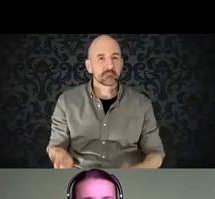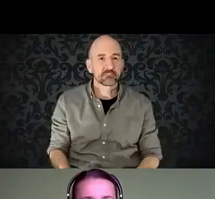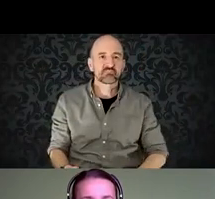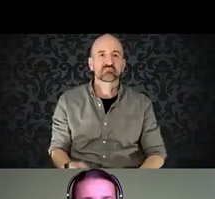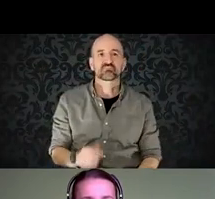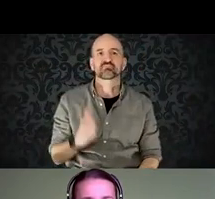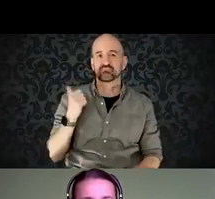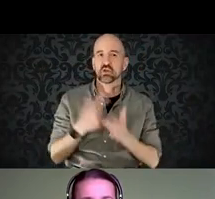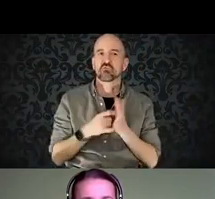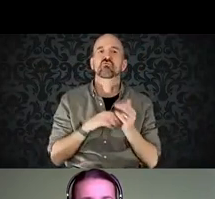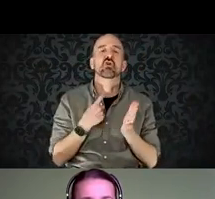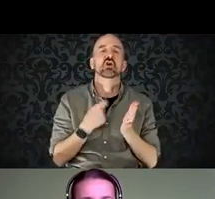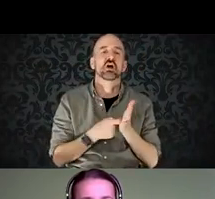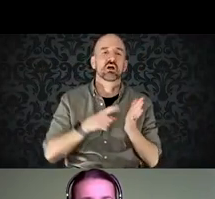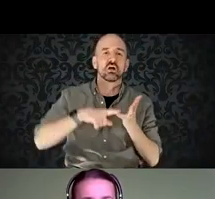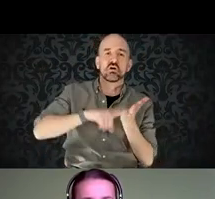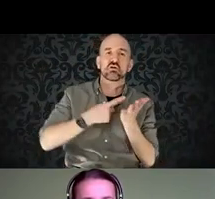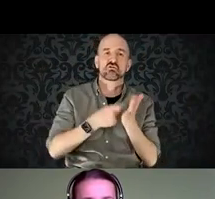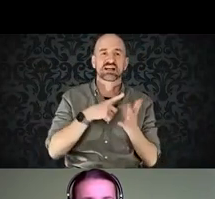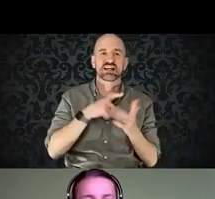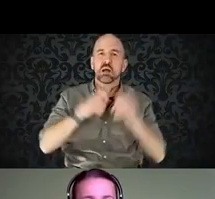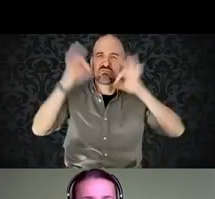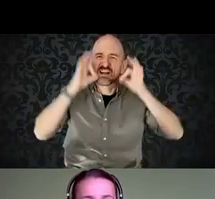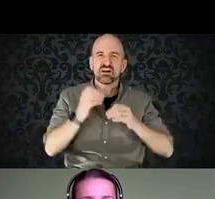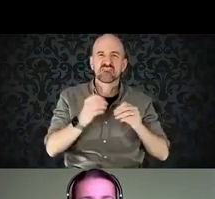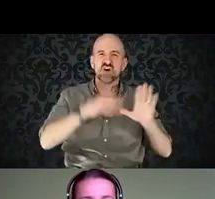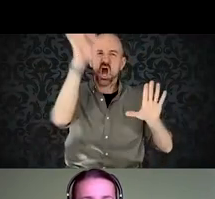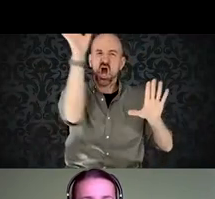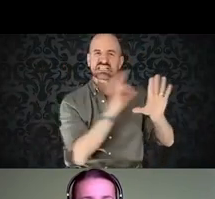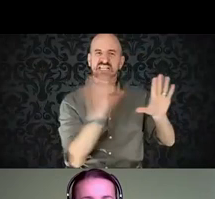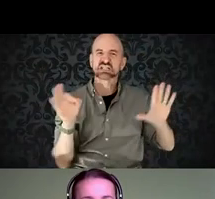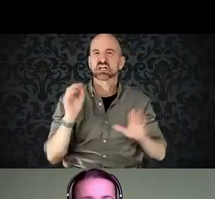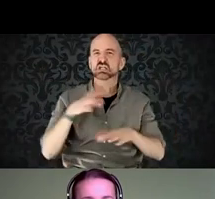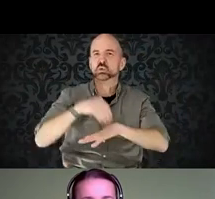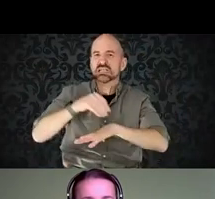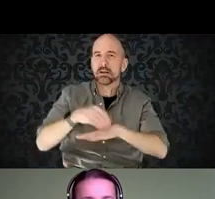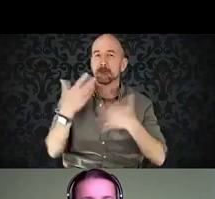we feel. I must just age, that is not my garden, that is a gardener designed for